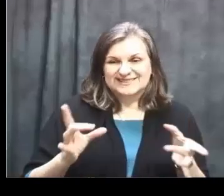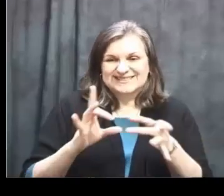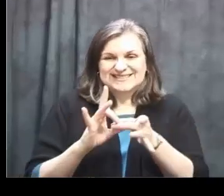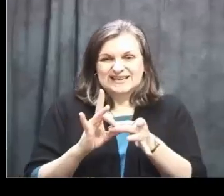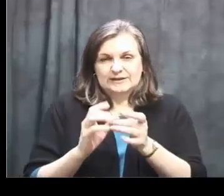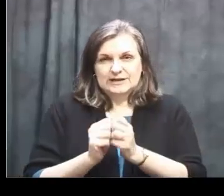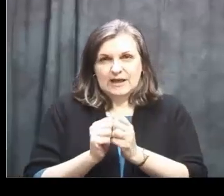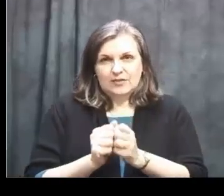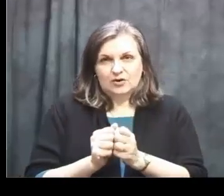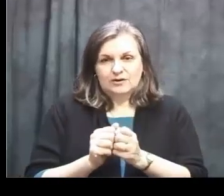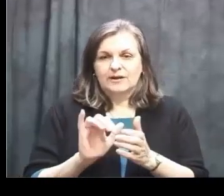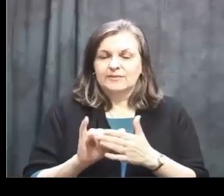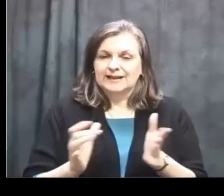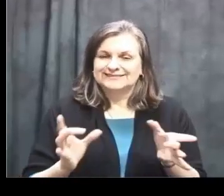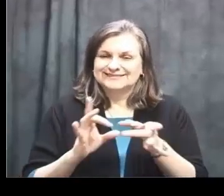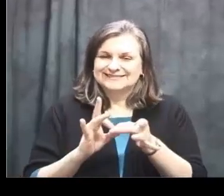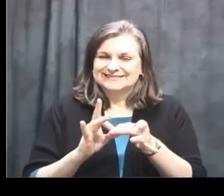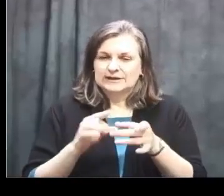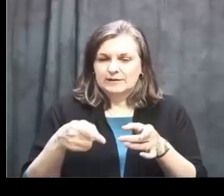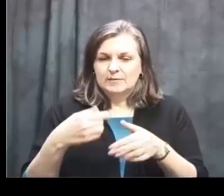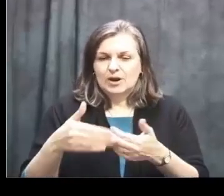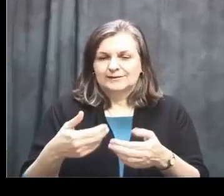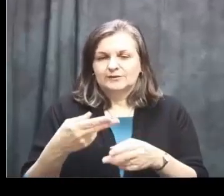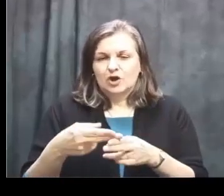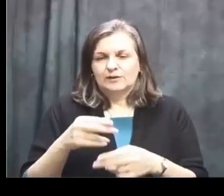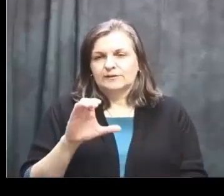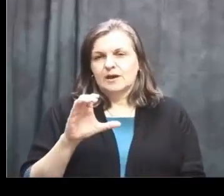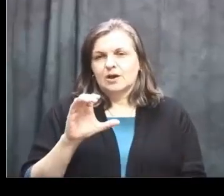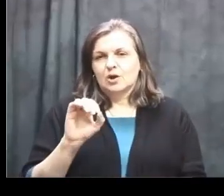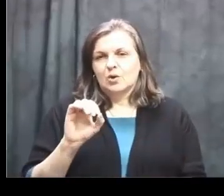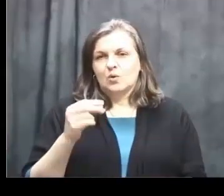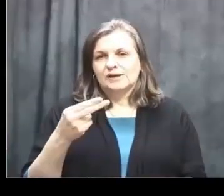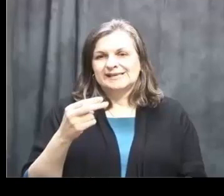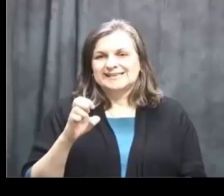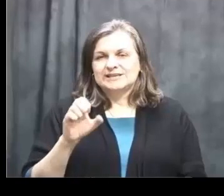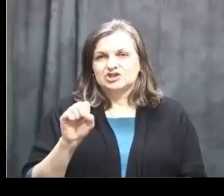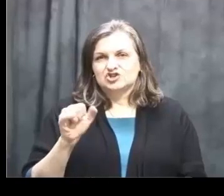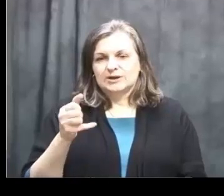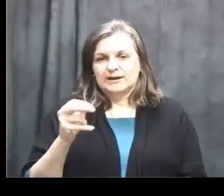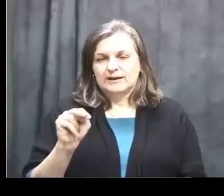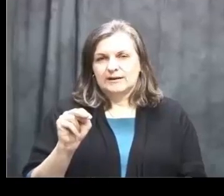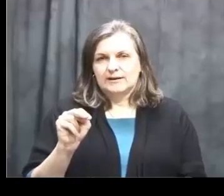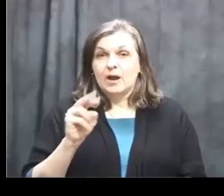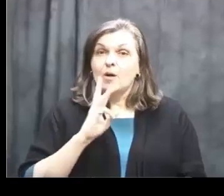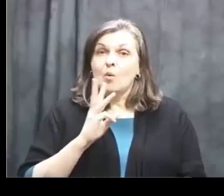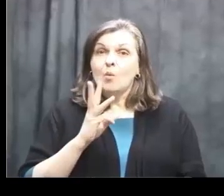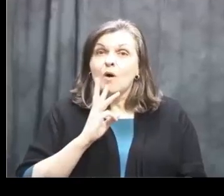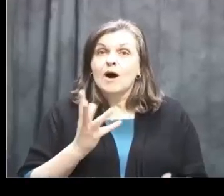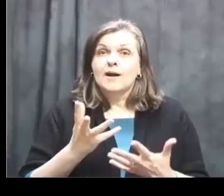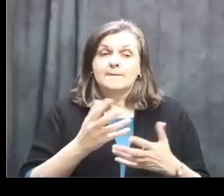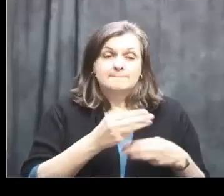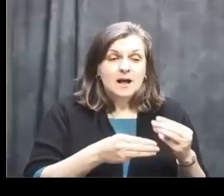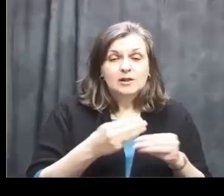this sticking together is actually something known as cohesion so water is cohesive